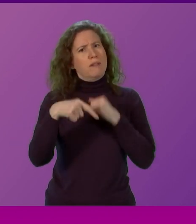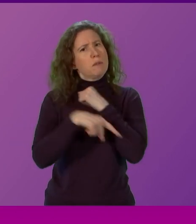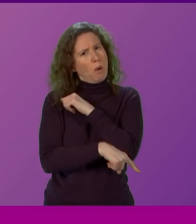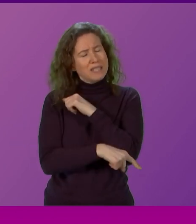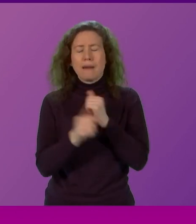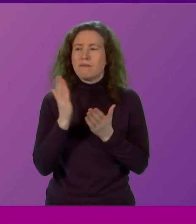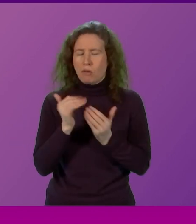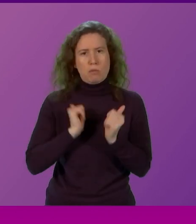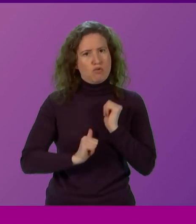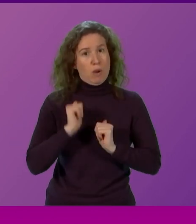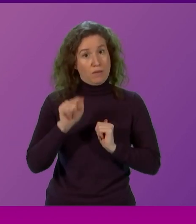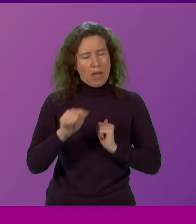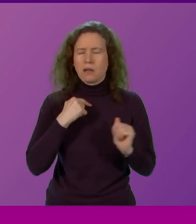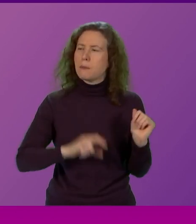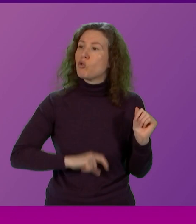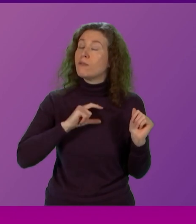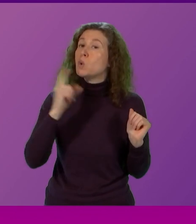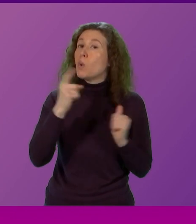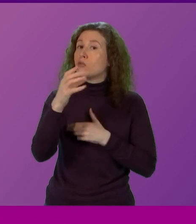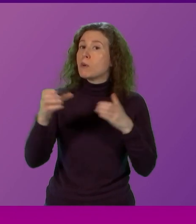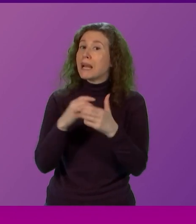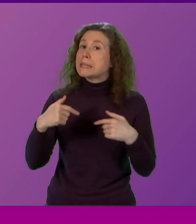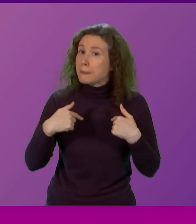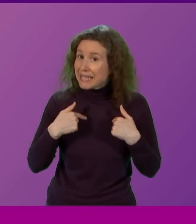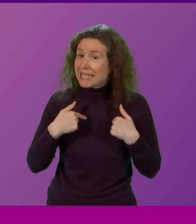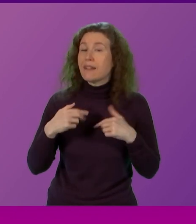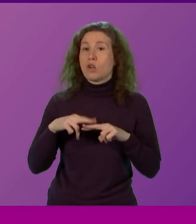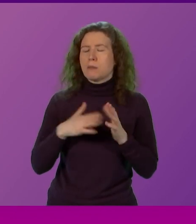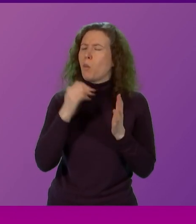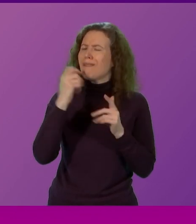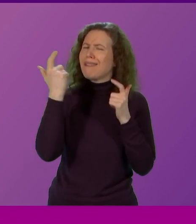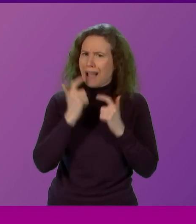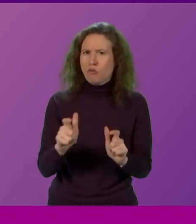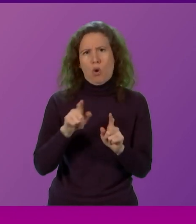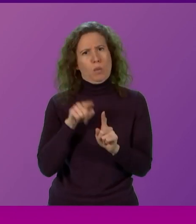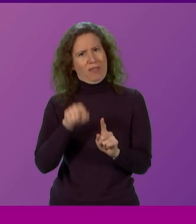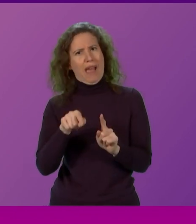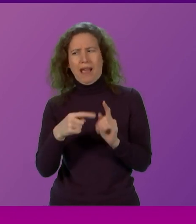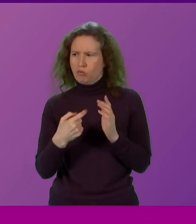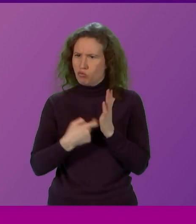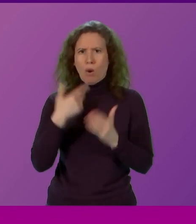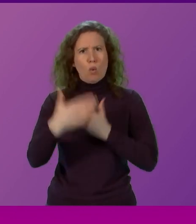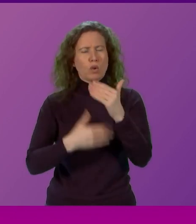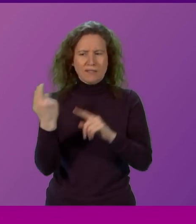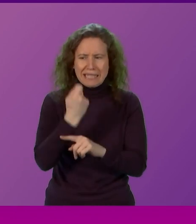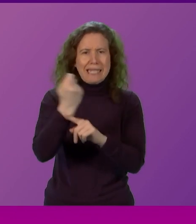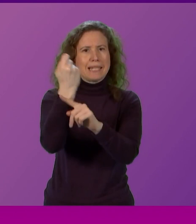I am proud of that, and I am confident that whoever succeeds me as First Minister will continue with that record of success.